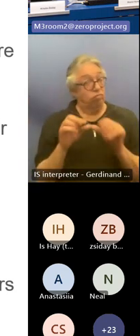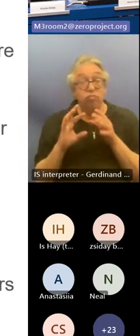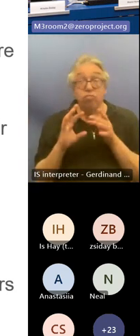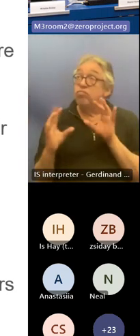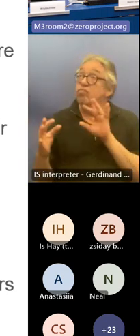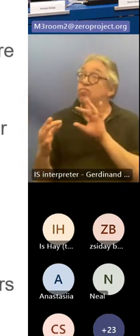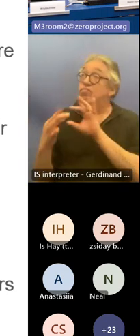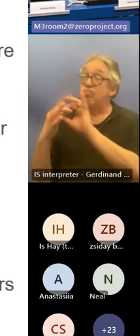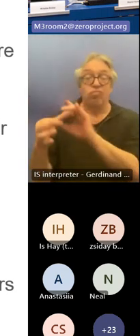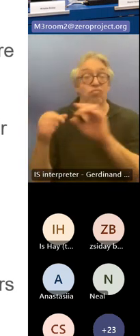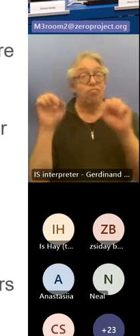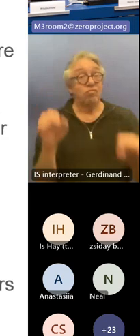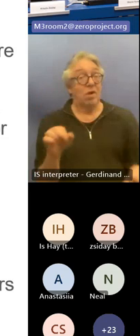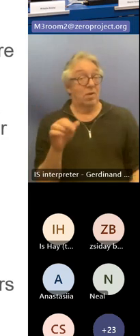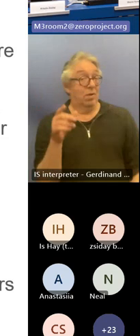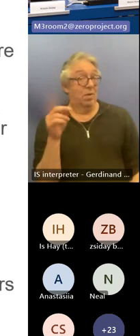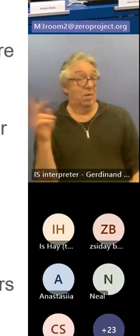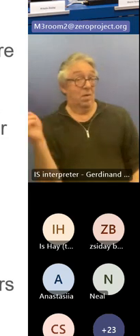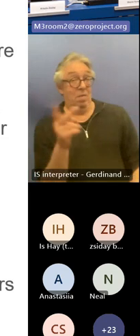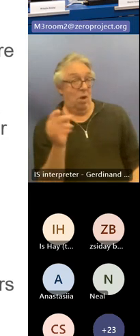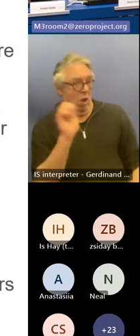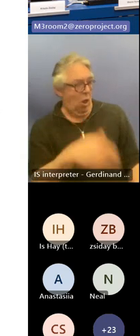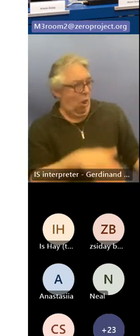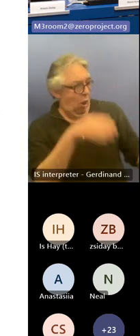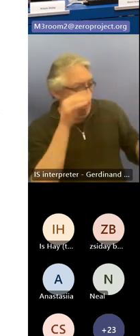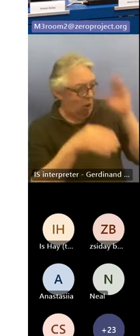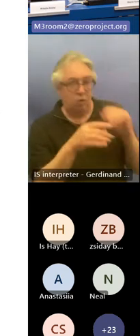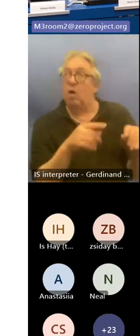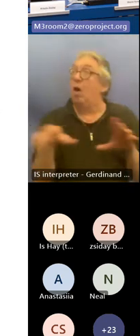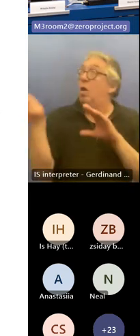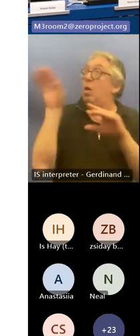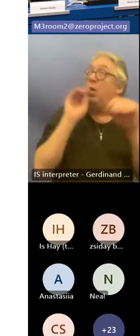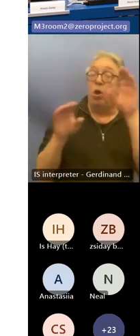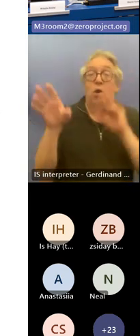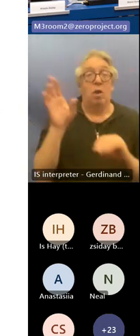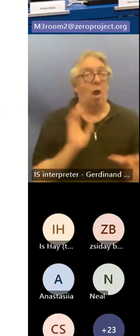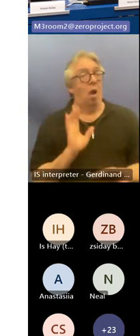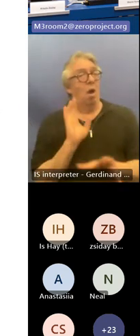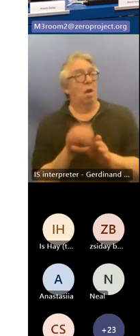for both the mountains and the scholars to learn about inclusion. So who is involved in this? We